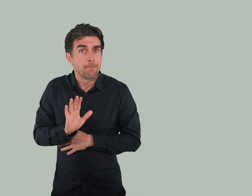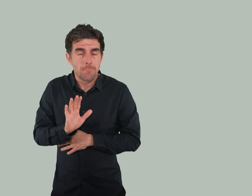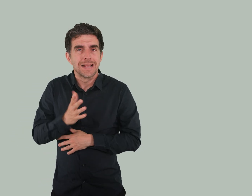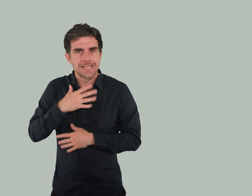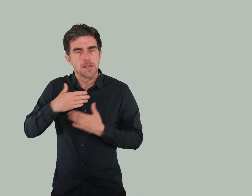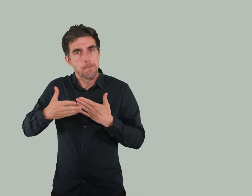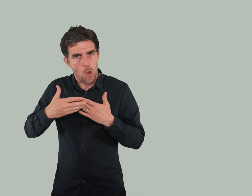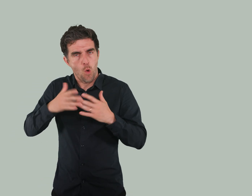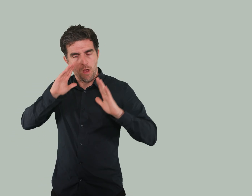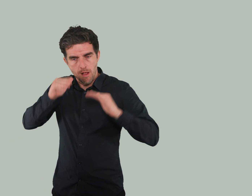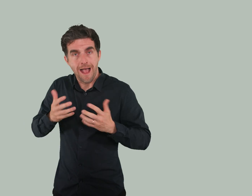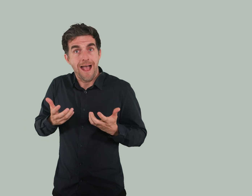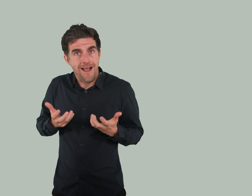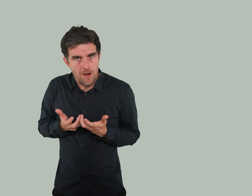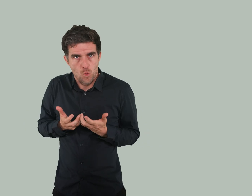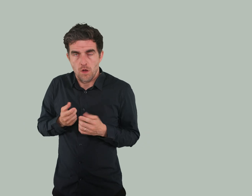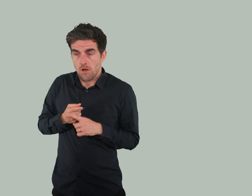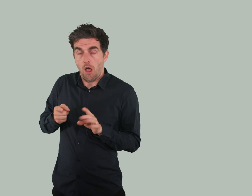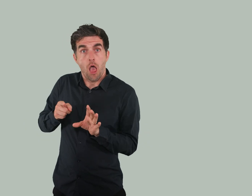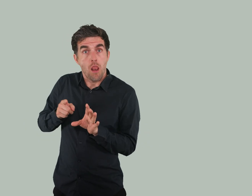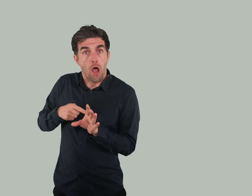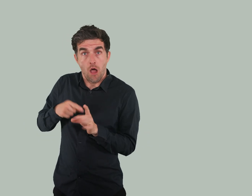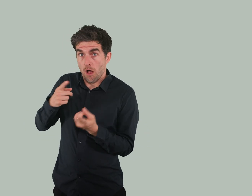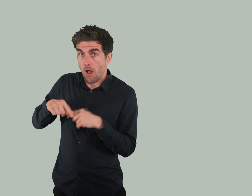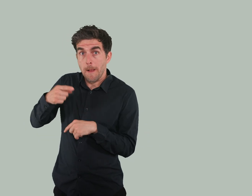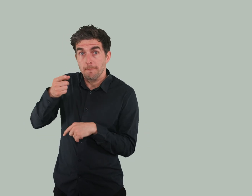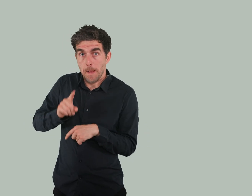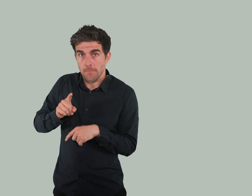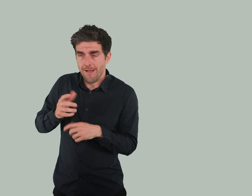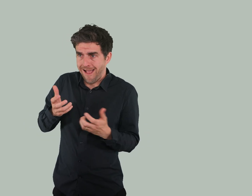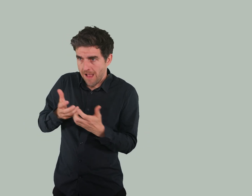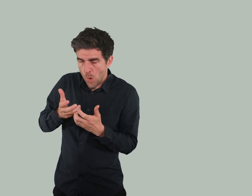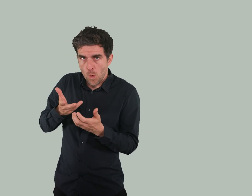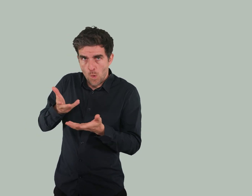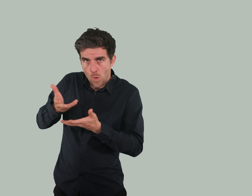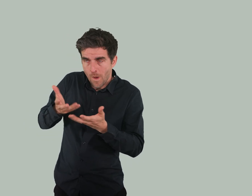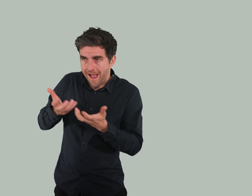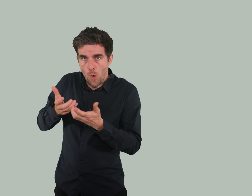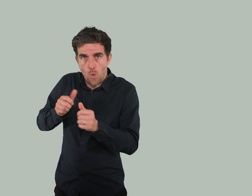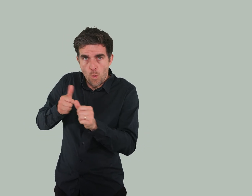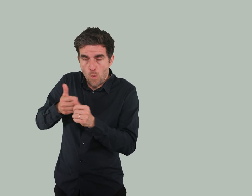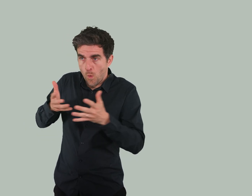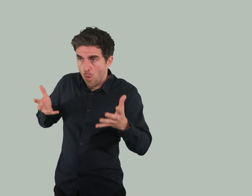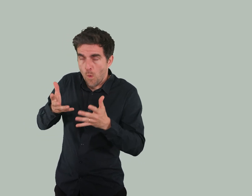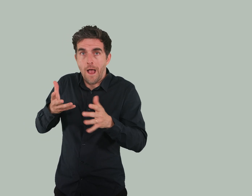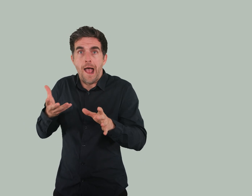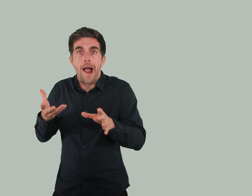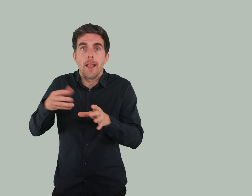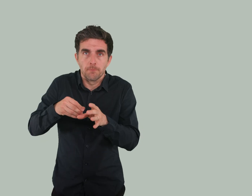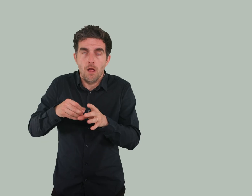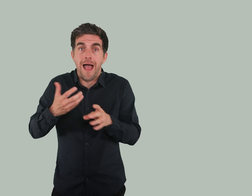We also need to focus on how young people reach them,